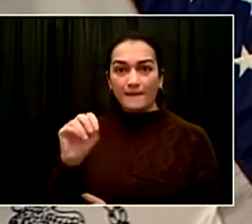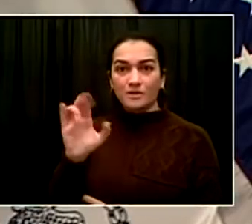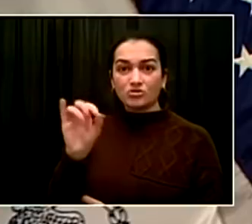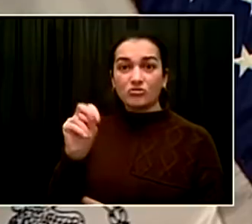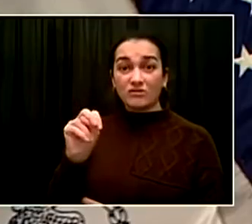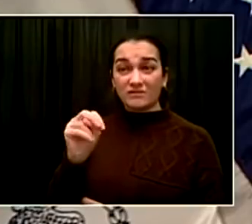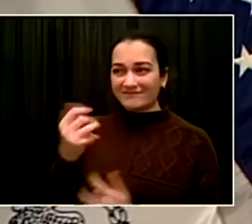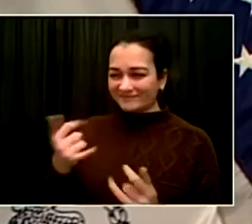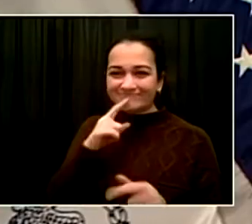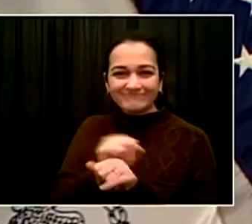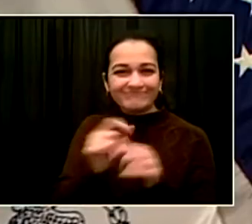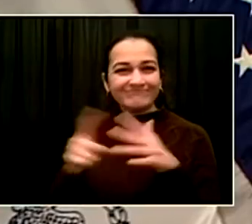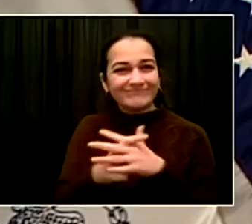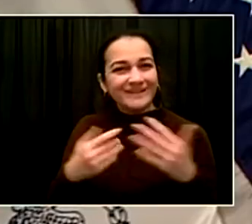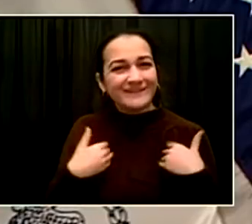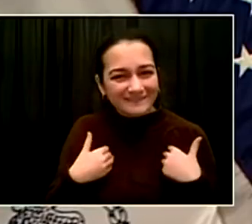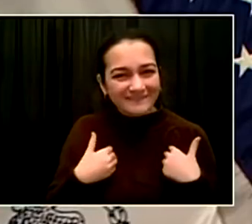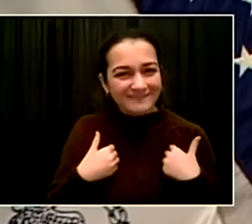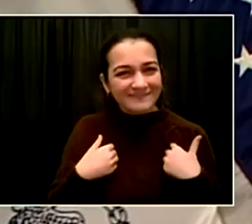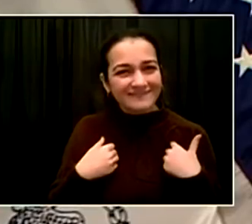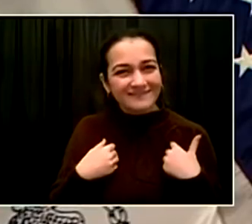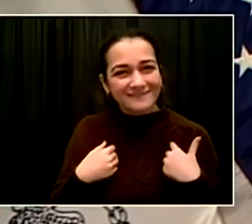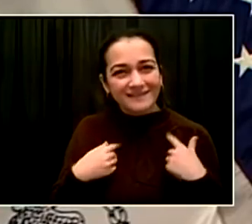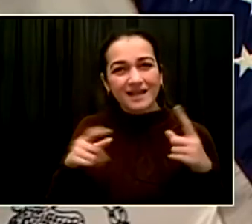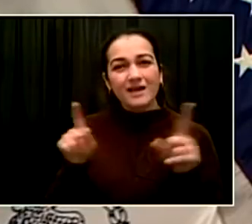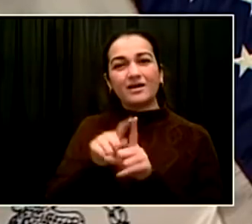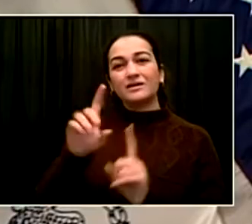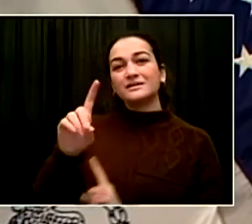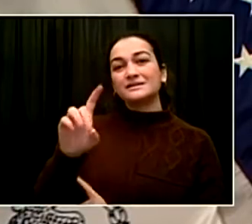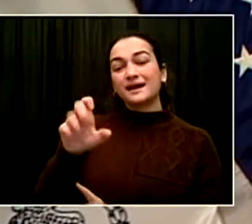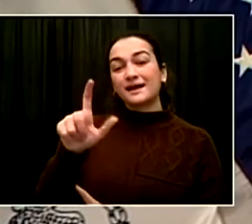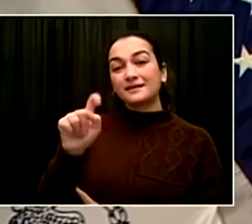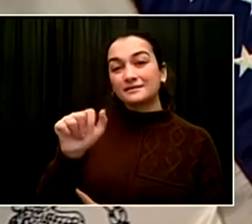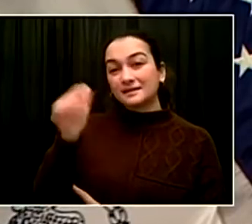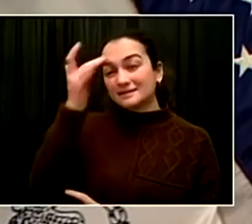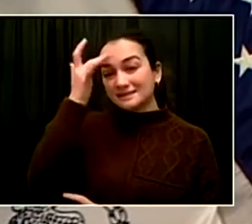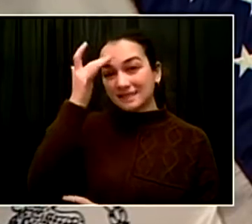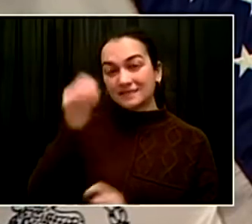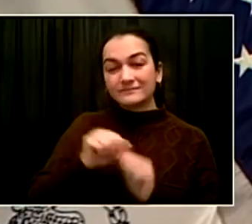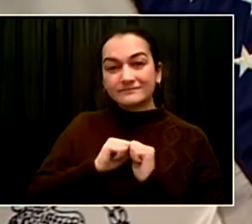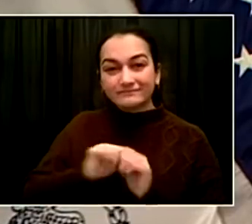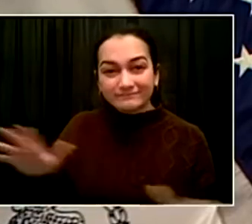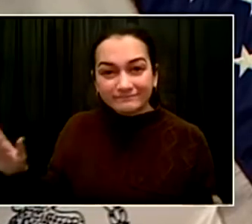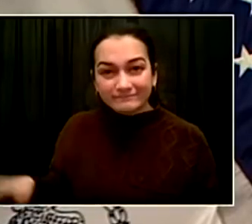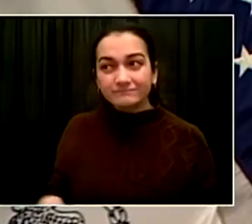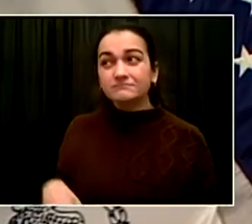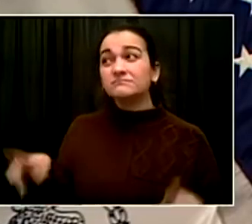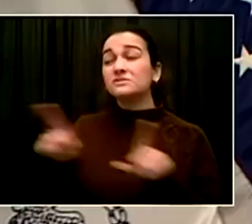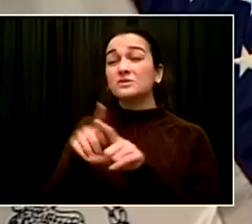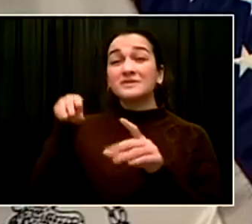WOE KNEW OMICRON WAS A FACTOR AND IT WAS BEYOND HIM AND DELTA IN THE WINTER MONTHS AND